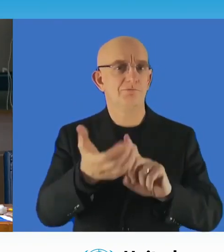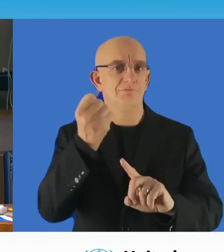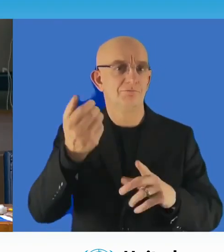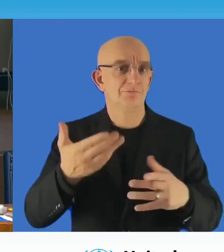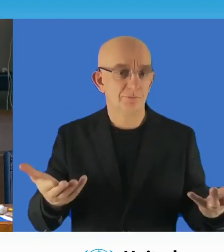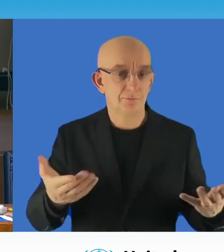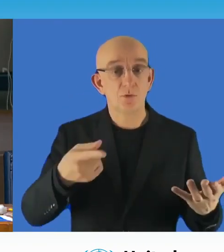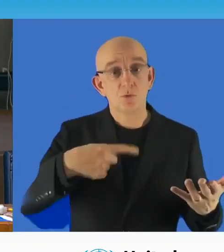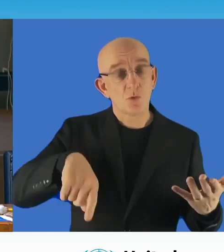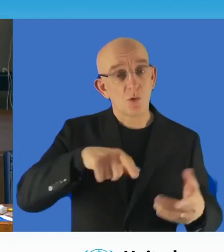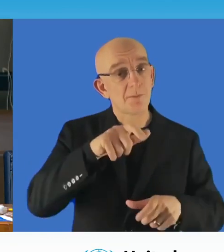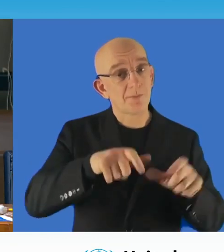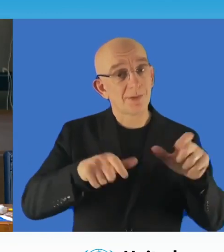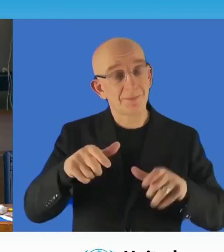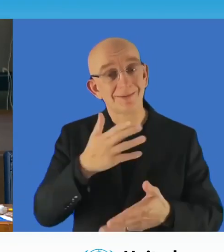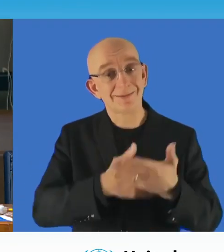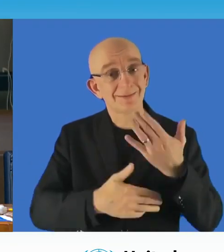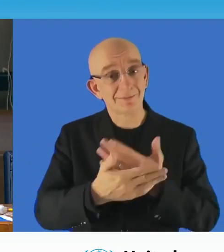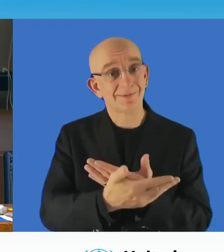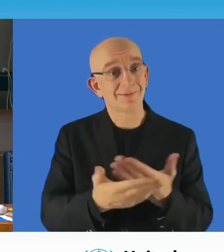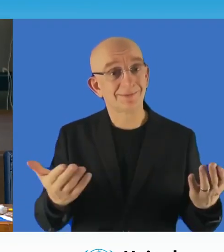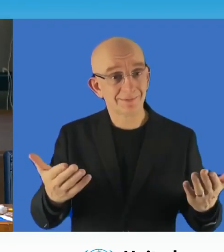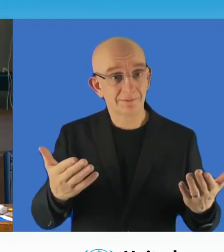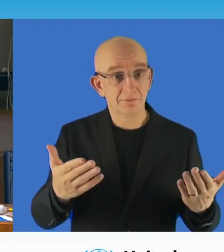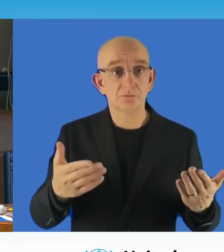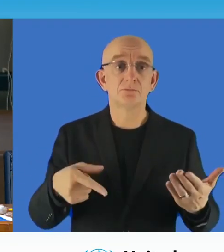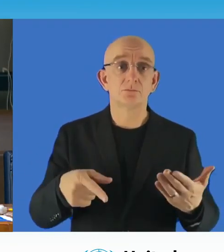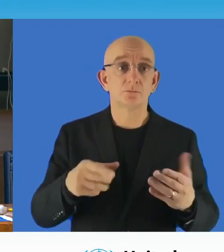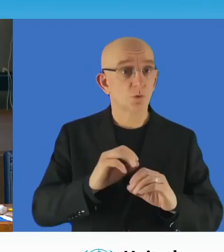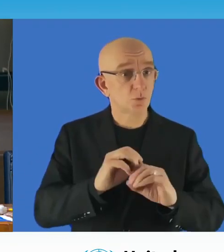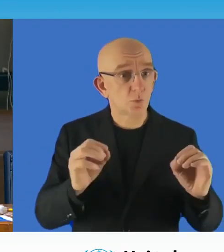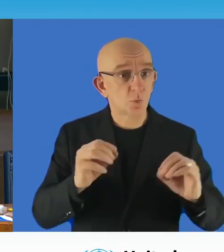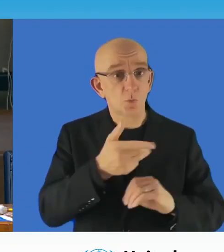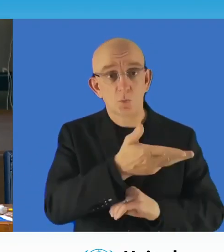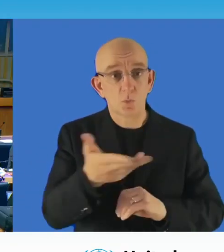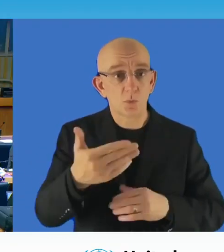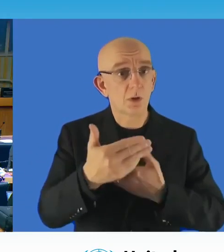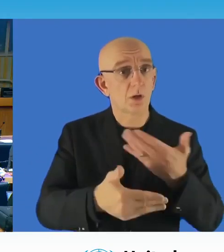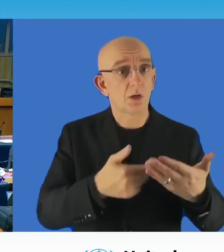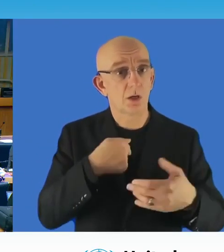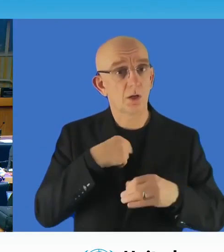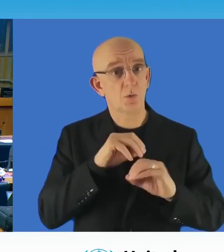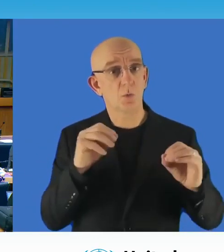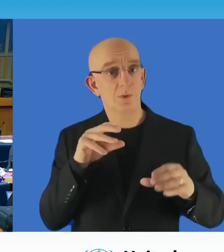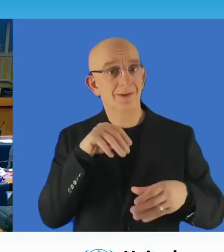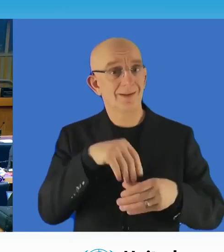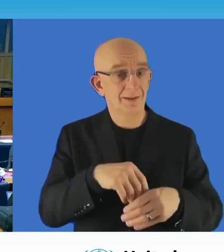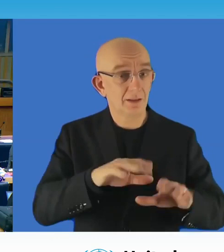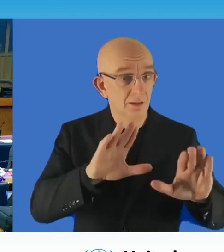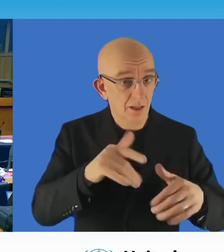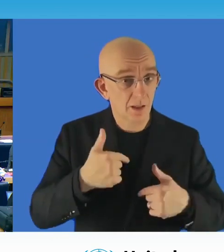PR nothing for all of us without you so please keep up the good work and keep inspiring us thank